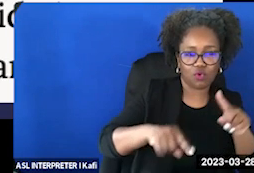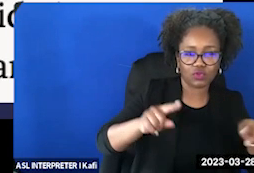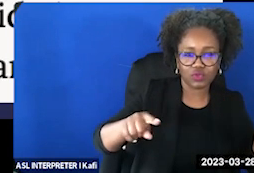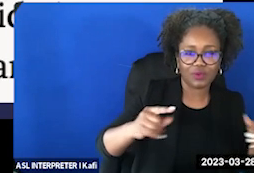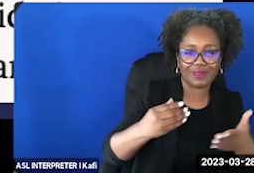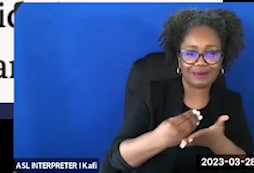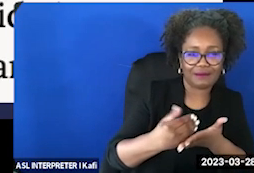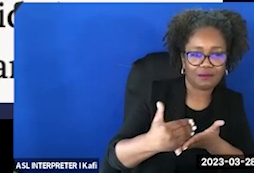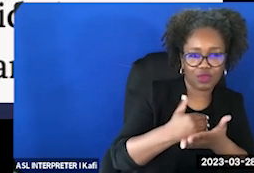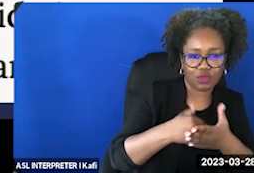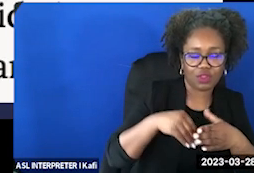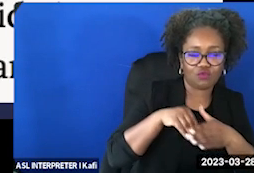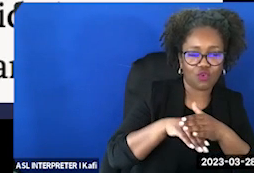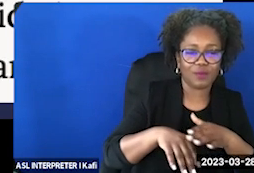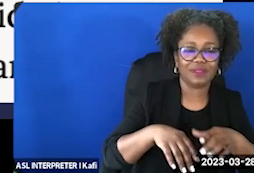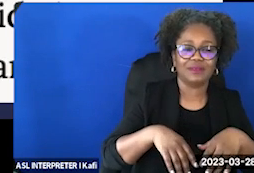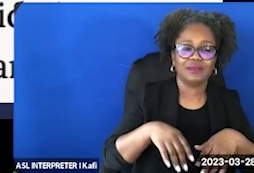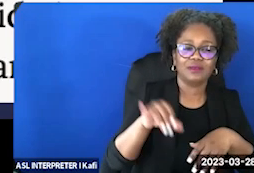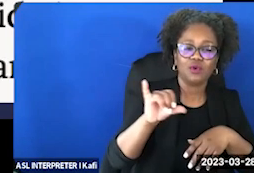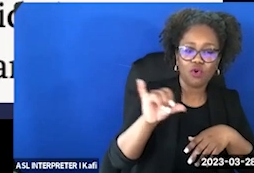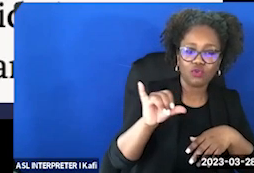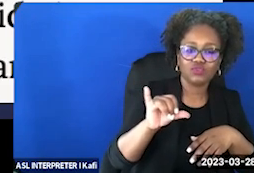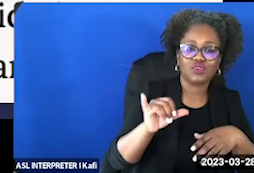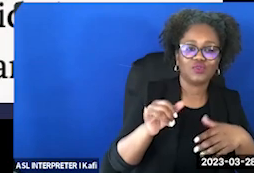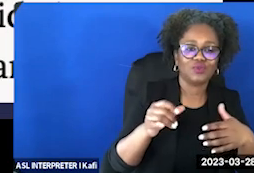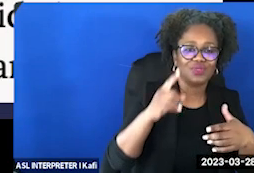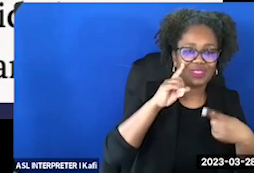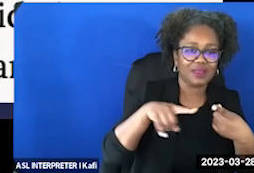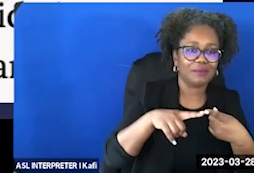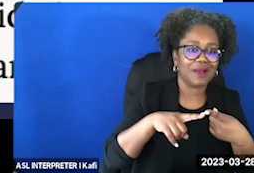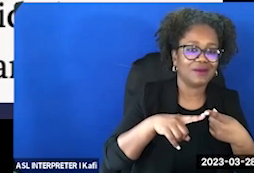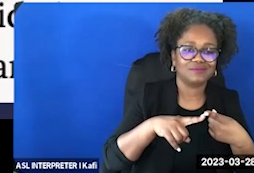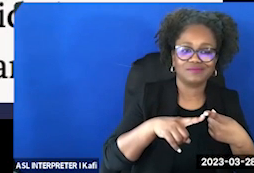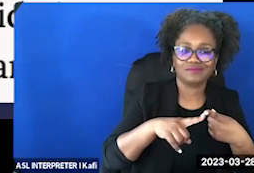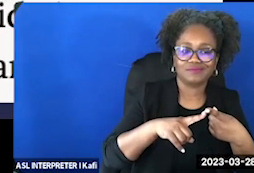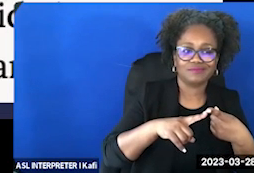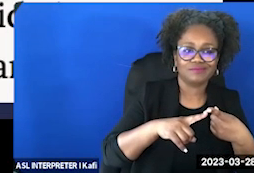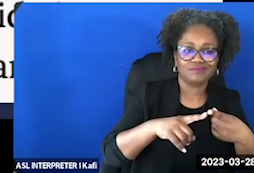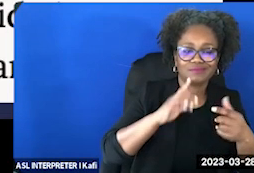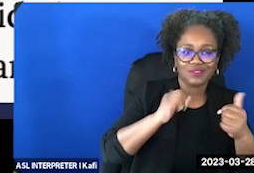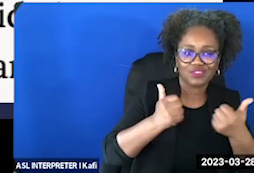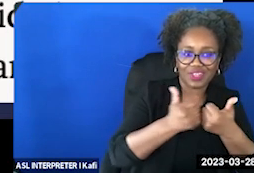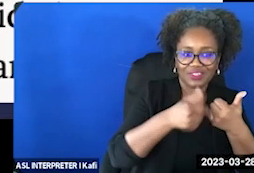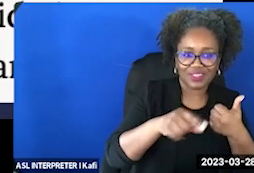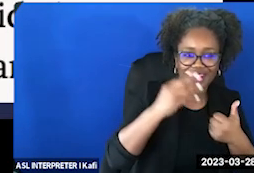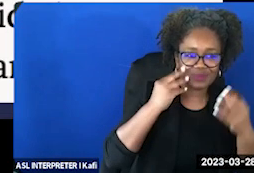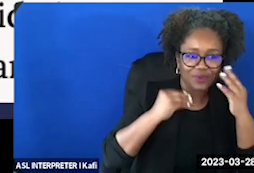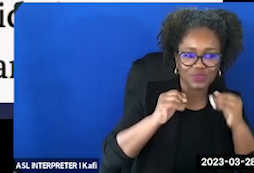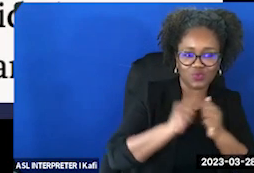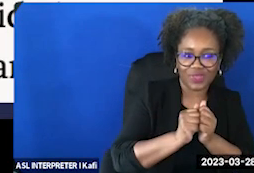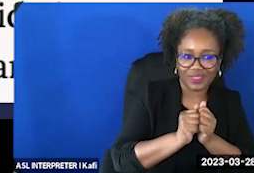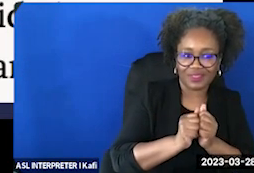Debbie Stine, Science & Technology Policy Academy: such as their financial circumstances, life, stage work, family commitments, all these other kinds of things. and then